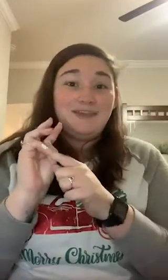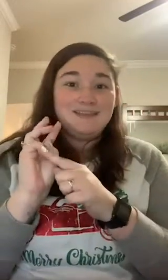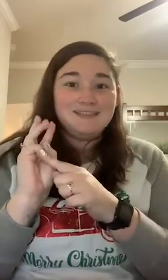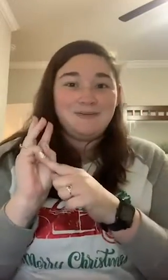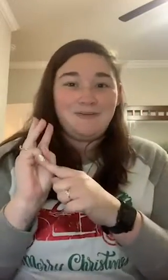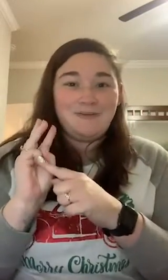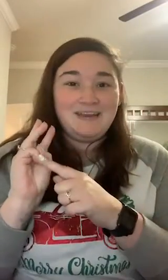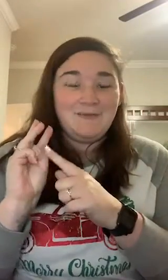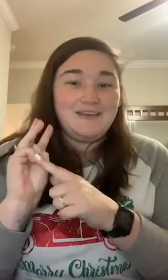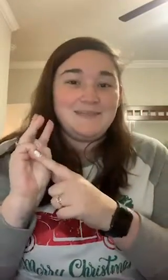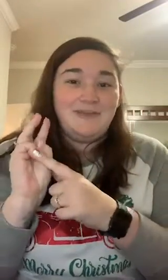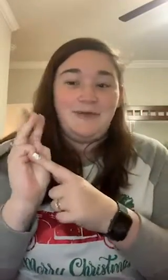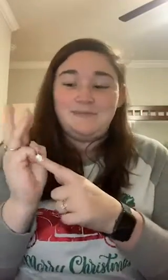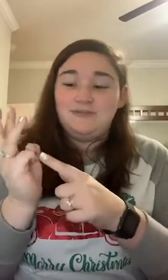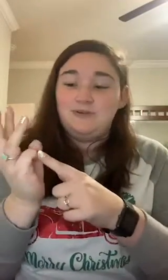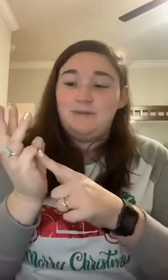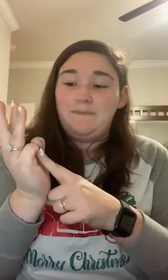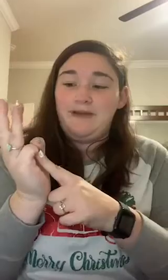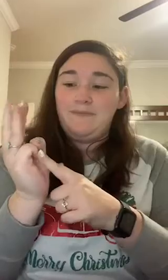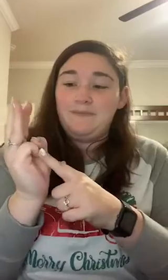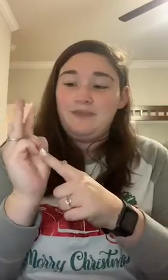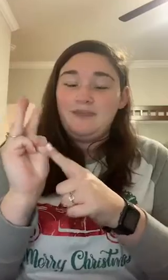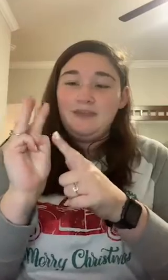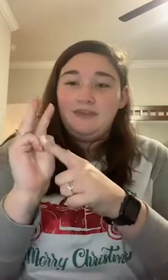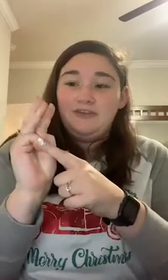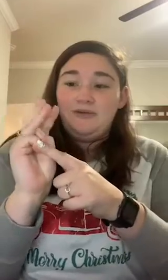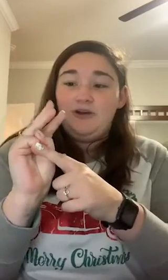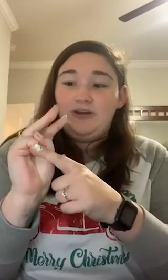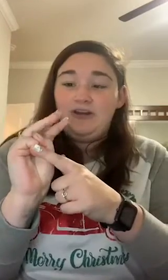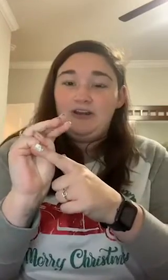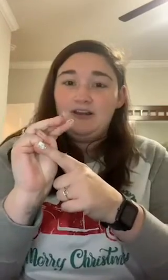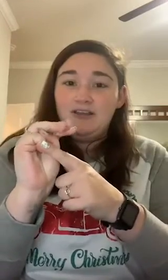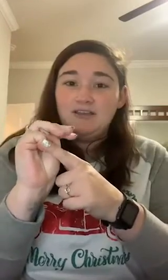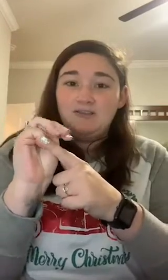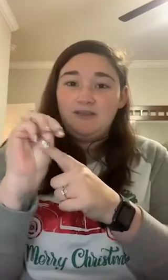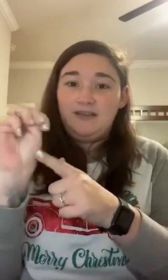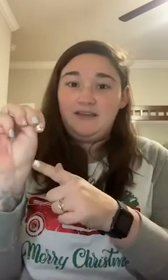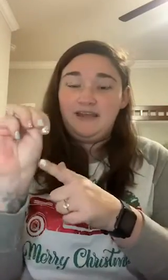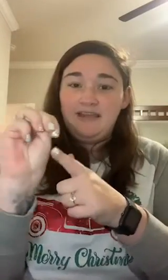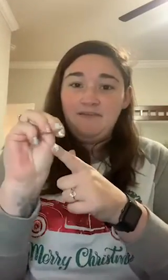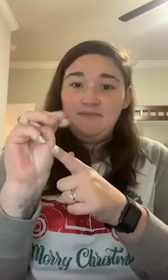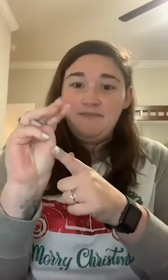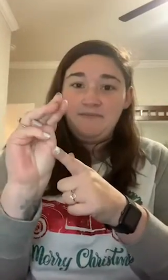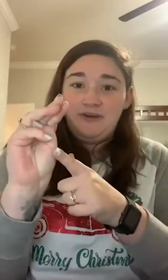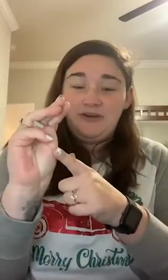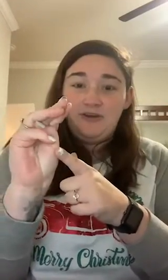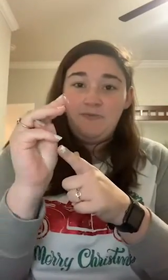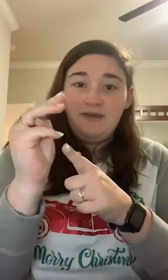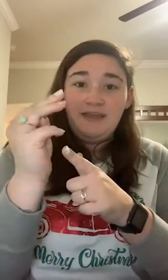doesn't go all the way down because my thumb's too short but you are doing M but you're opening it